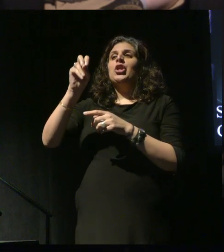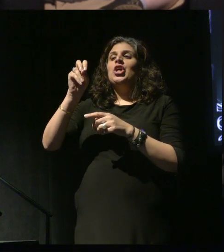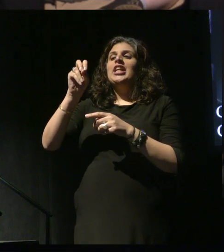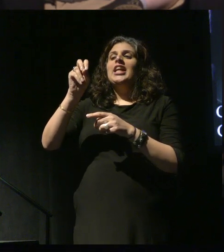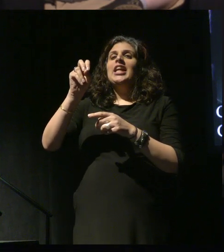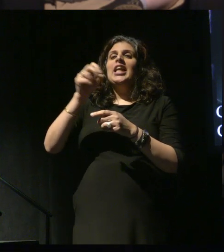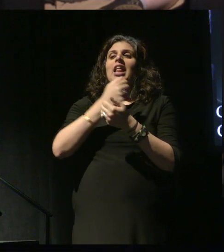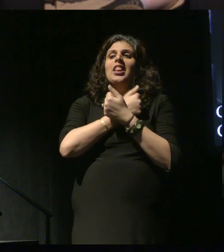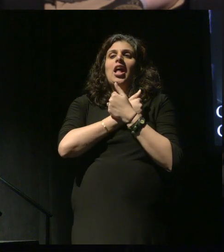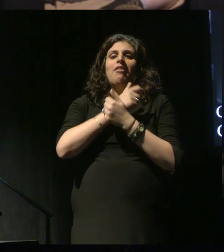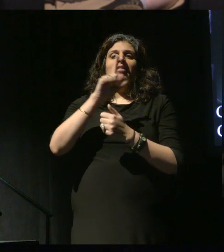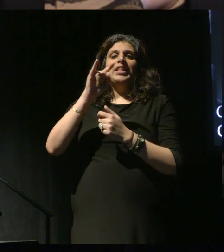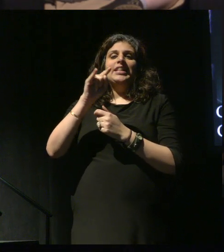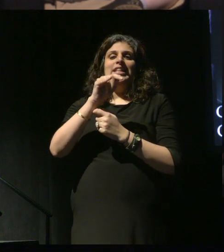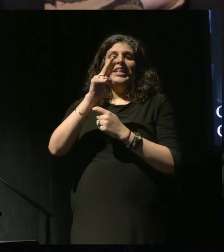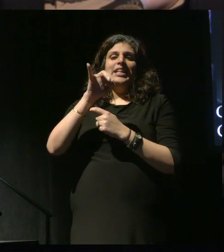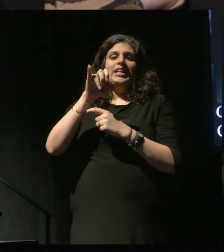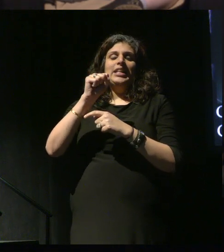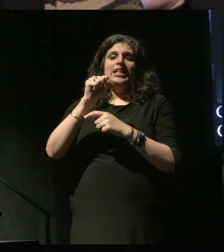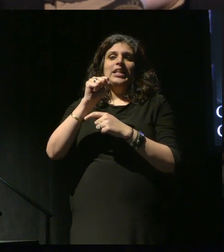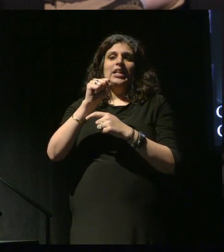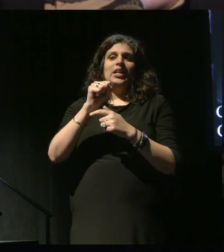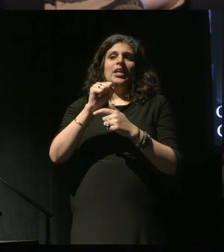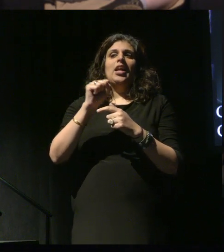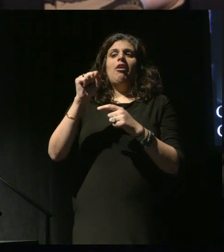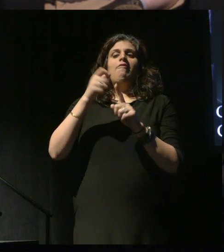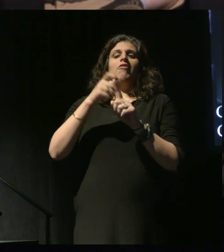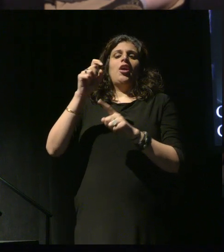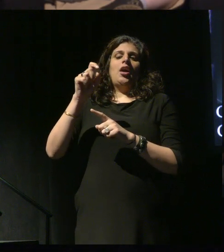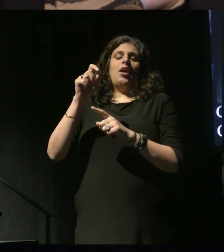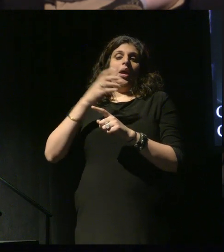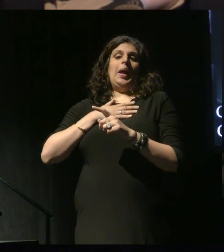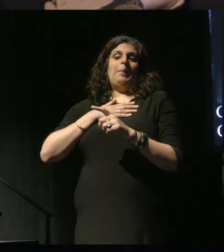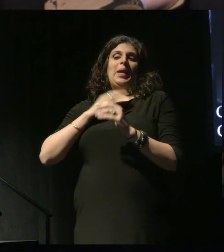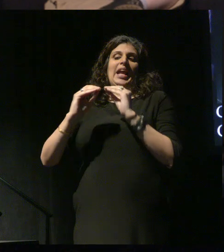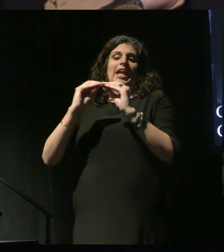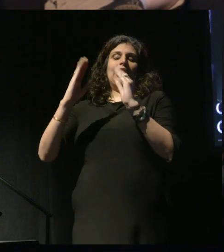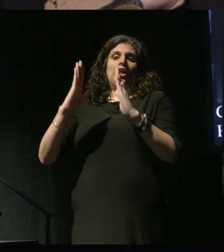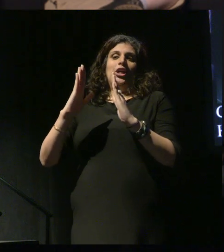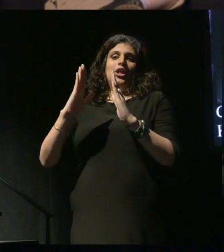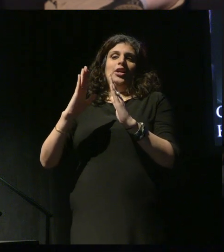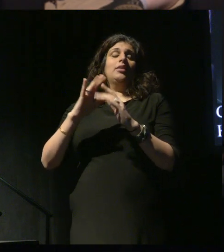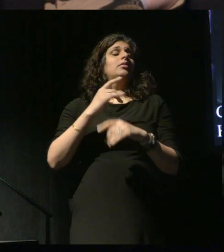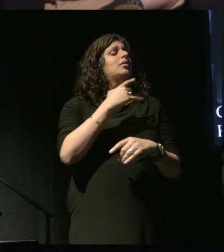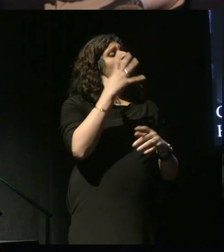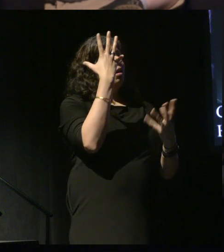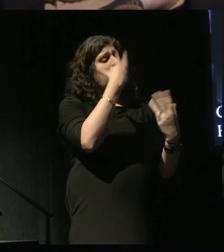and my editor at Penguin Random House Canada, David Ross was like, "Yeah, this is lovely,